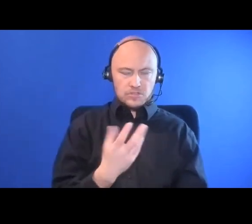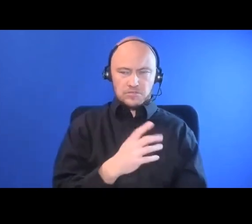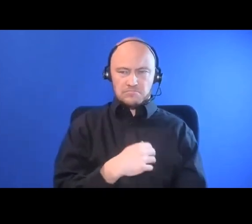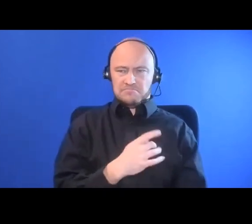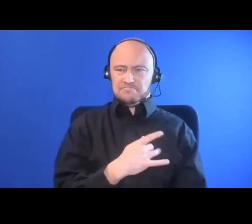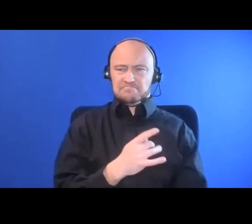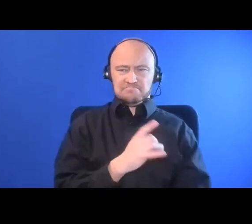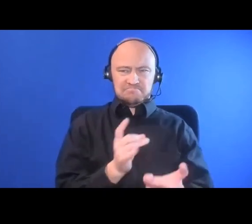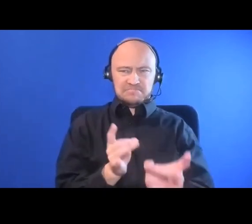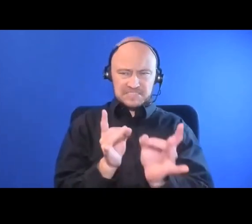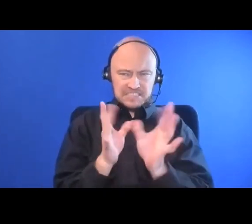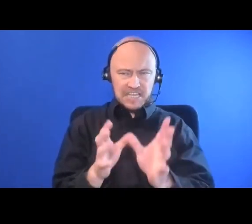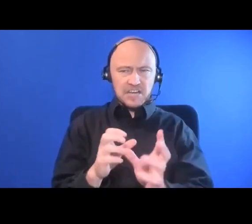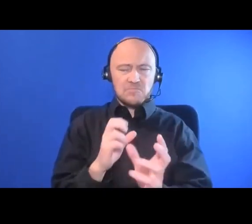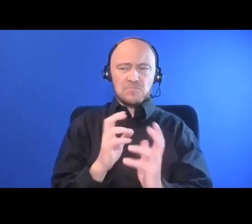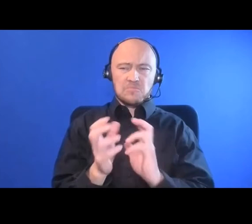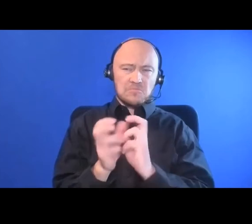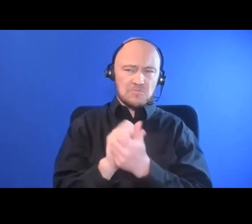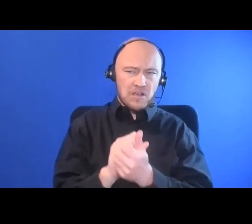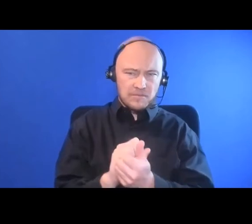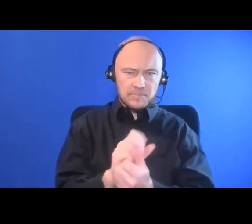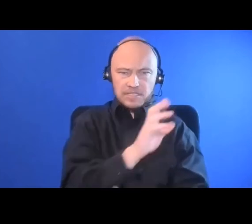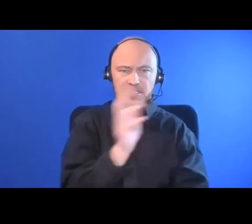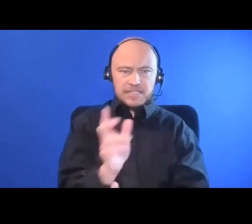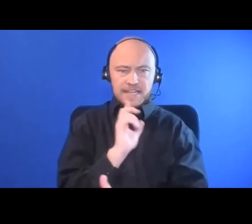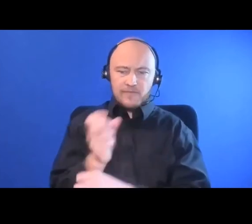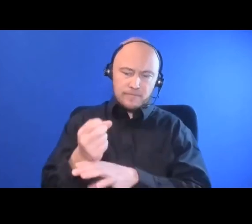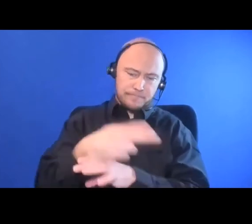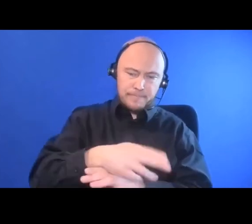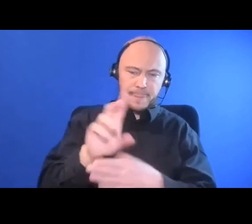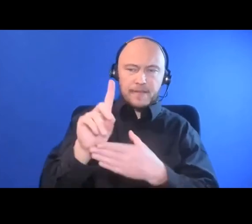because they've never gotten over their disability.